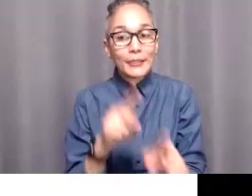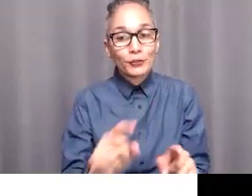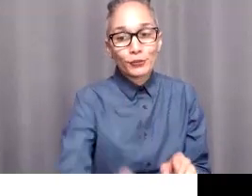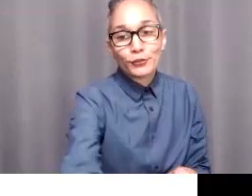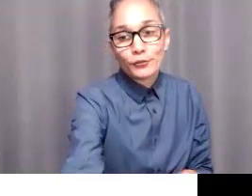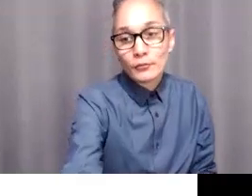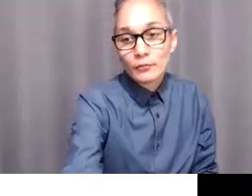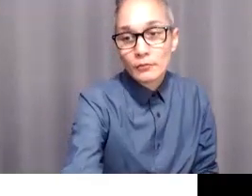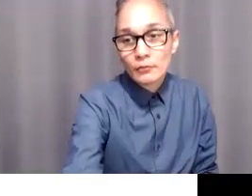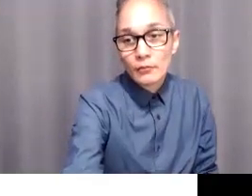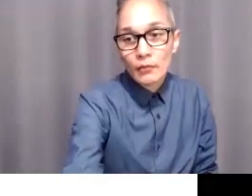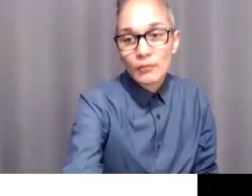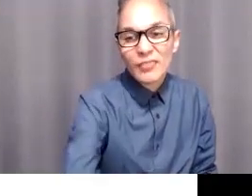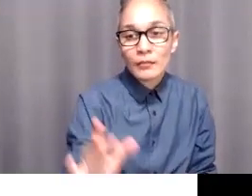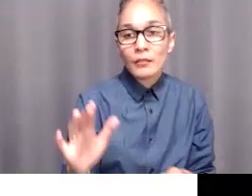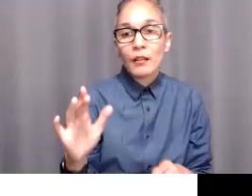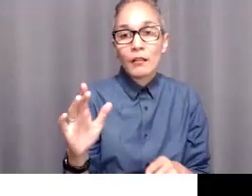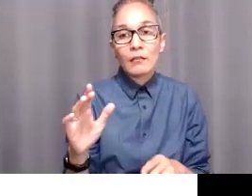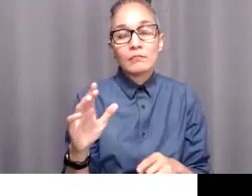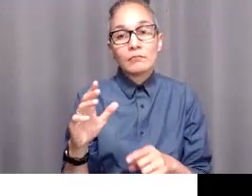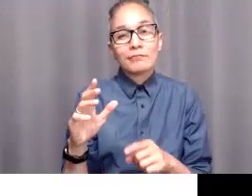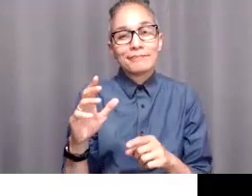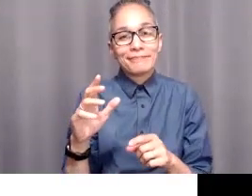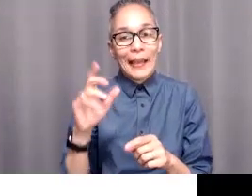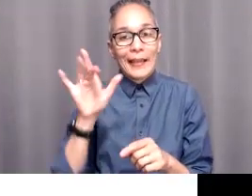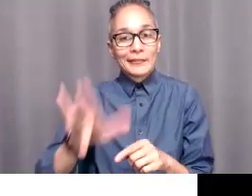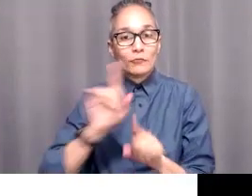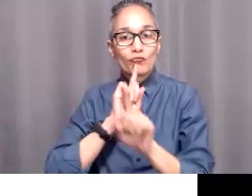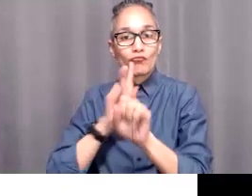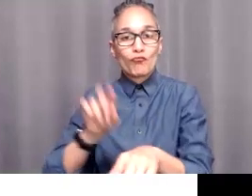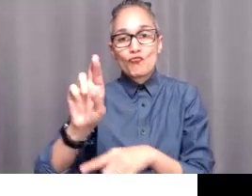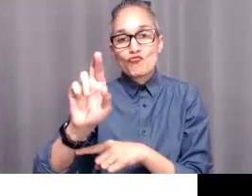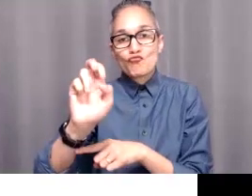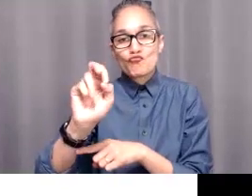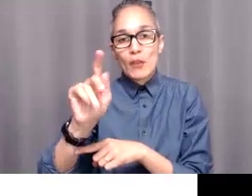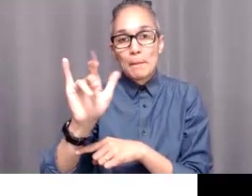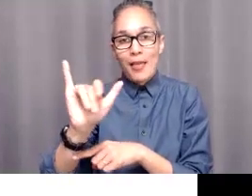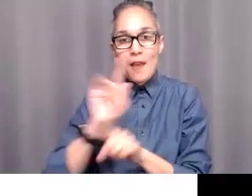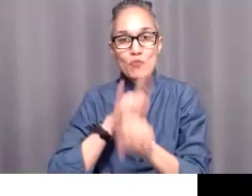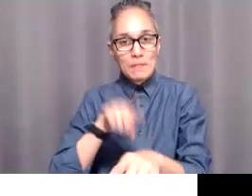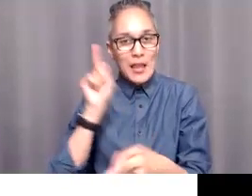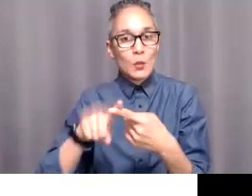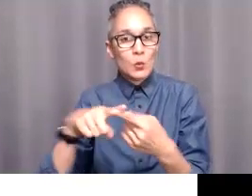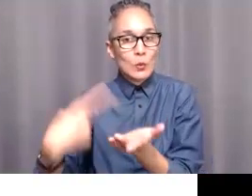and a reply, would that be considered to be part